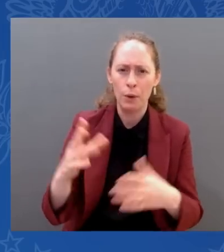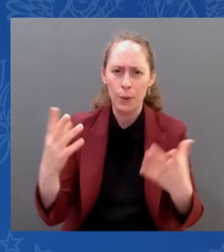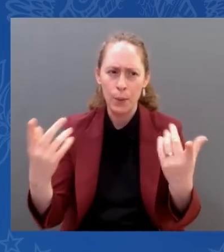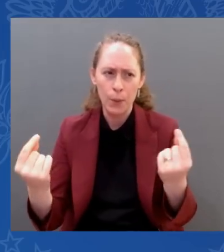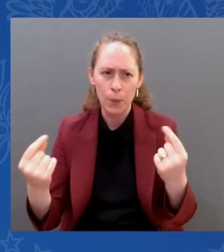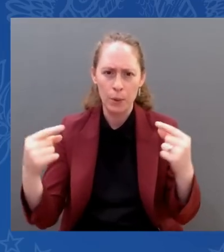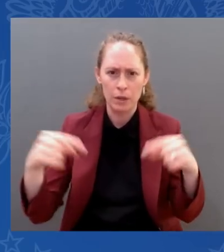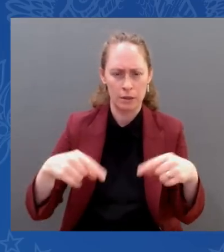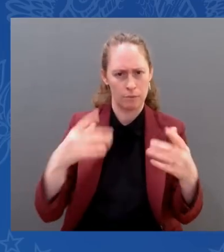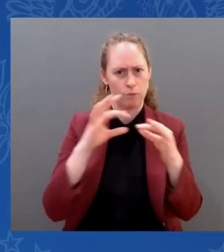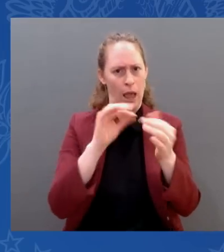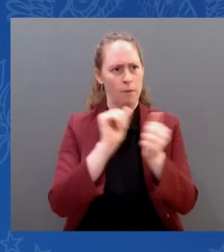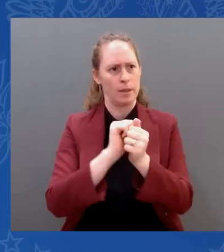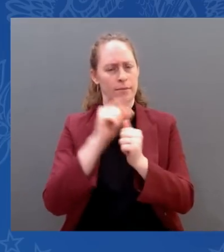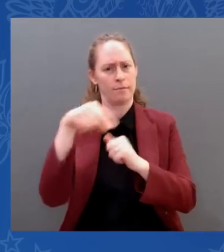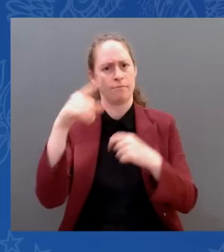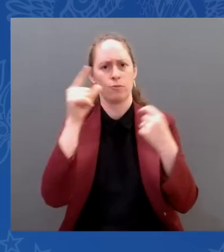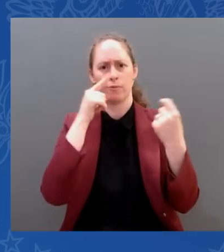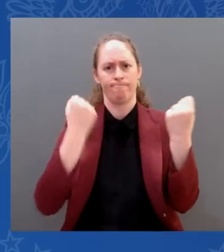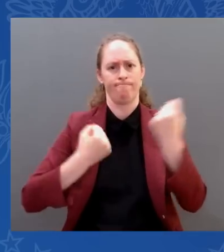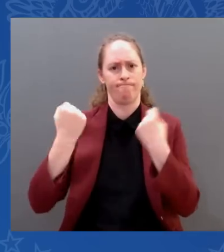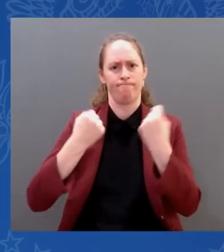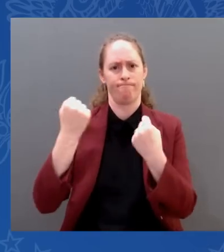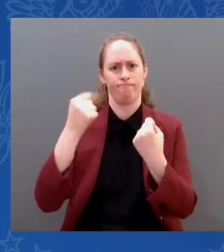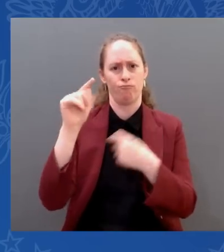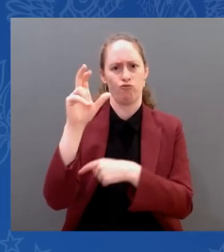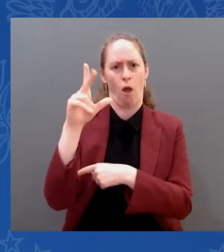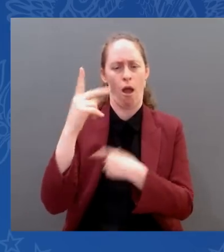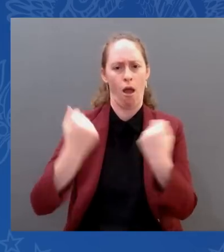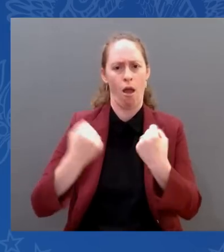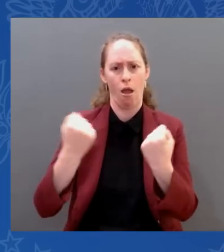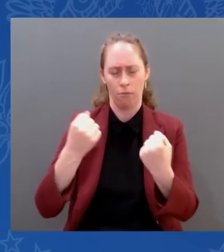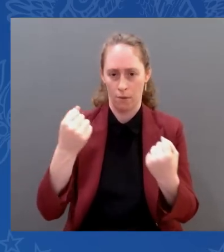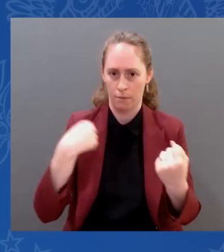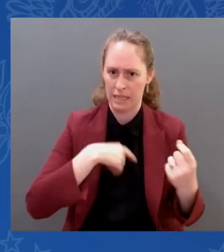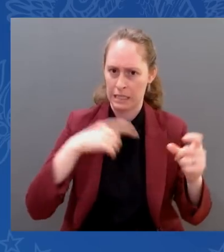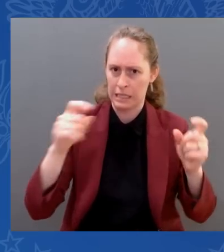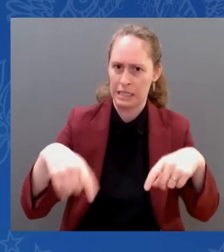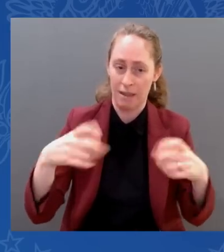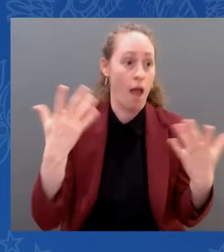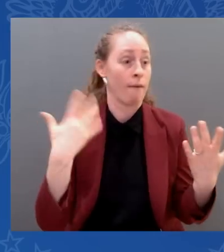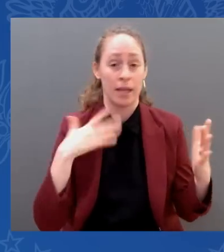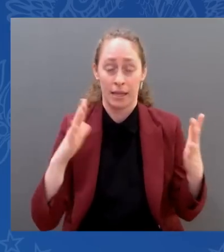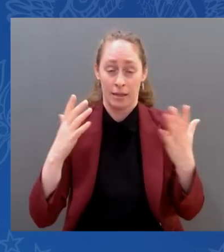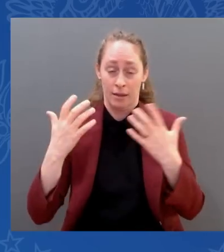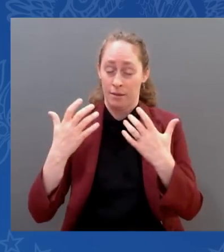being issued by the states in order to speed things up. We did it. We sped the creation and registration of apprenticeships,